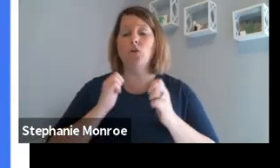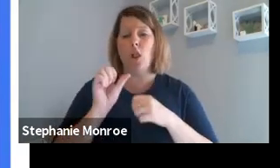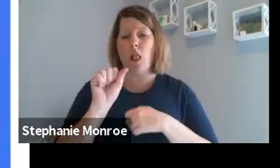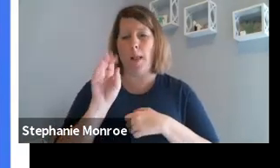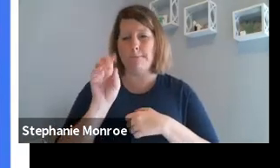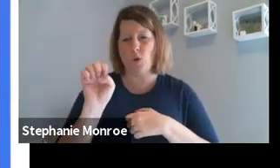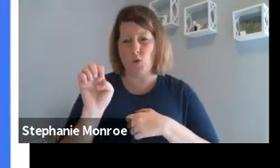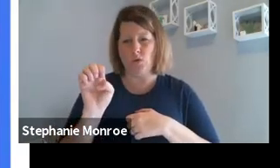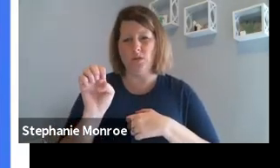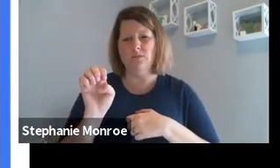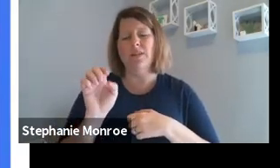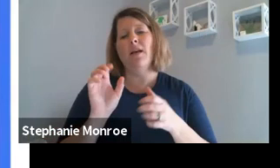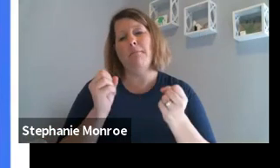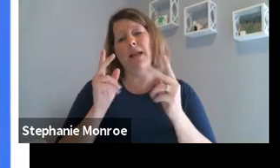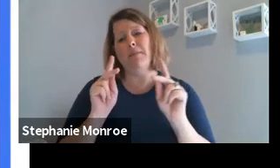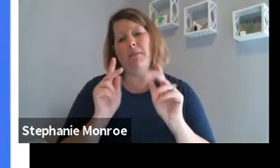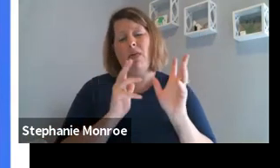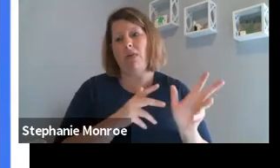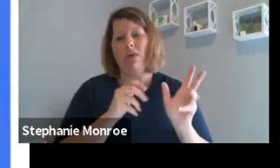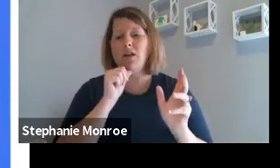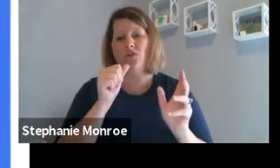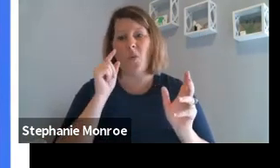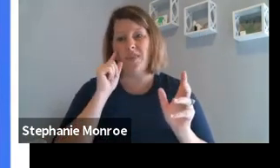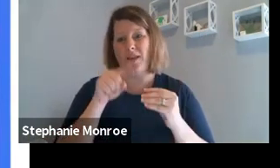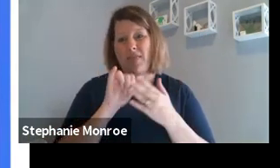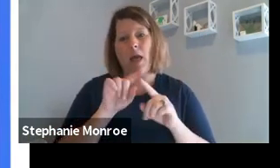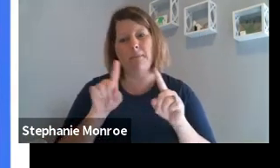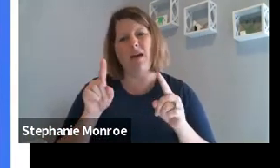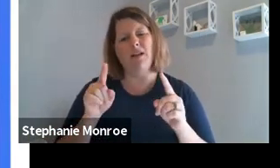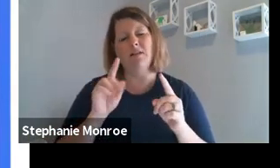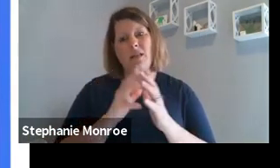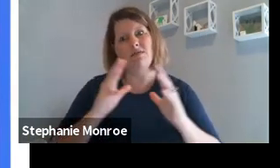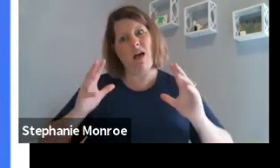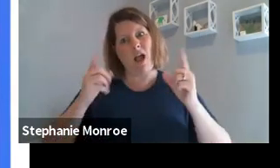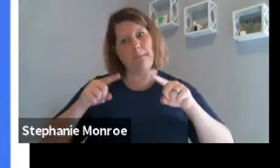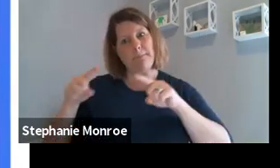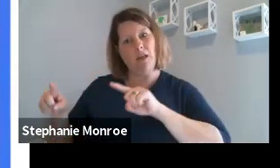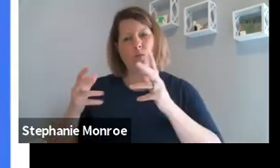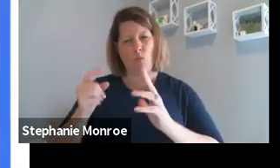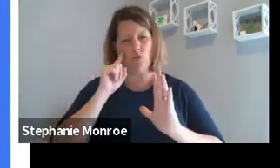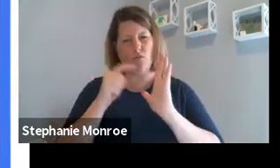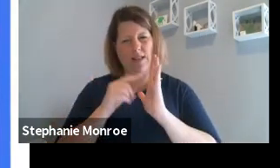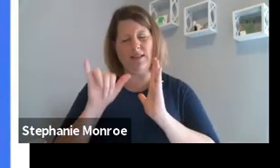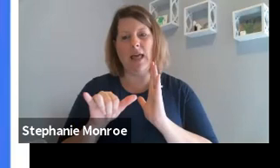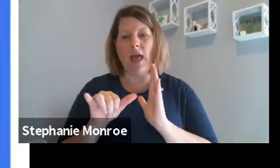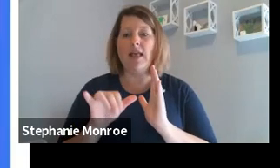but it is very abundant and definitely an element that is present in all, if not most relationships